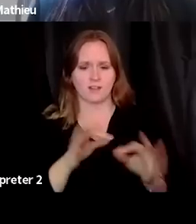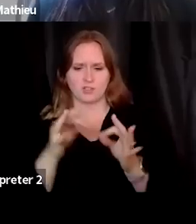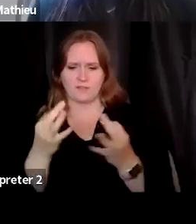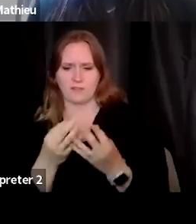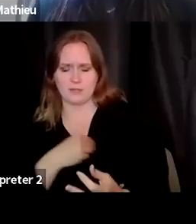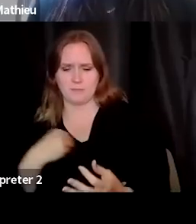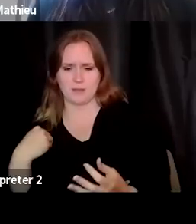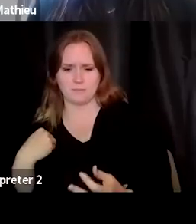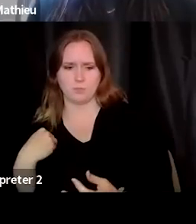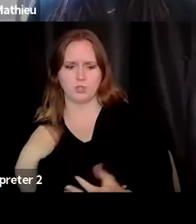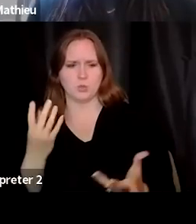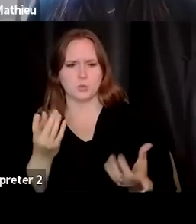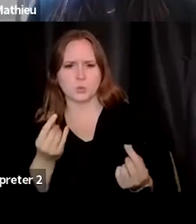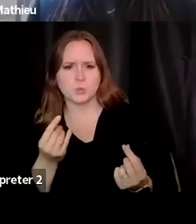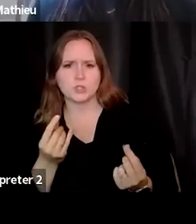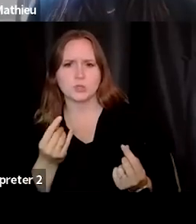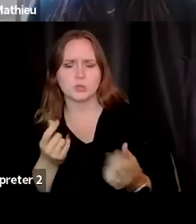of preventing that relapse?